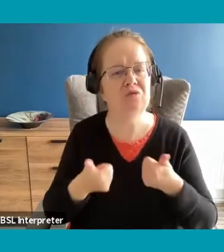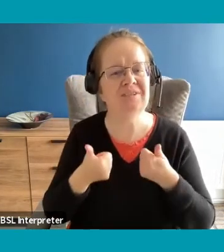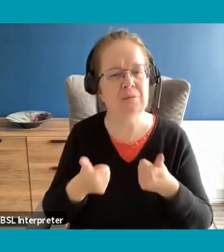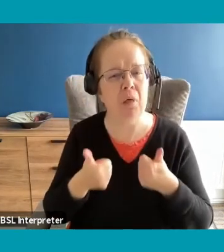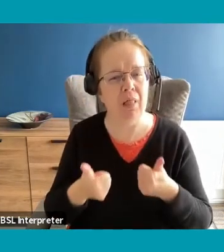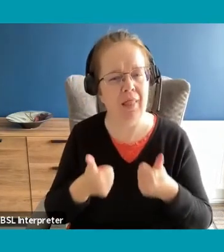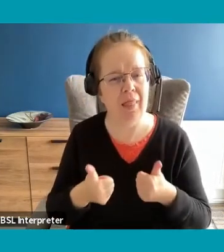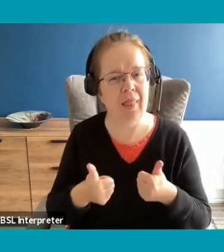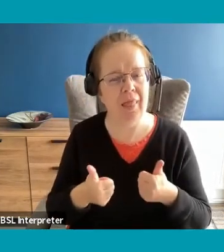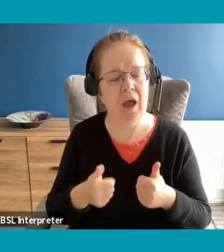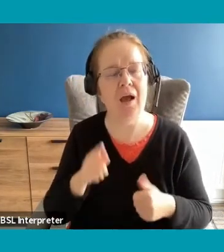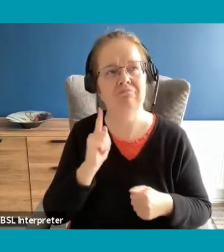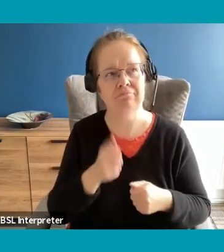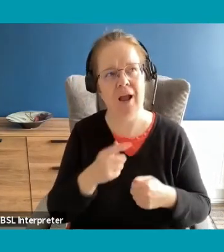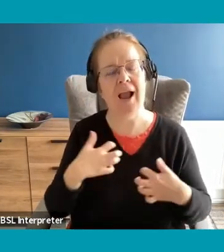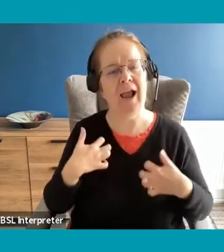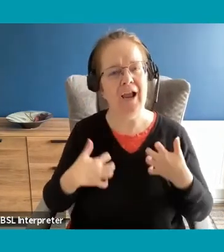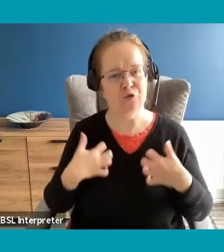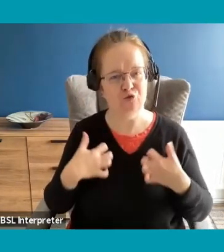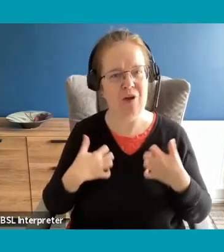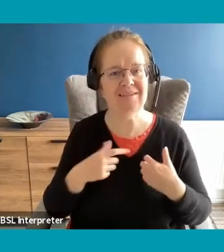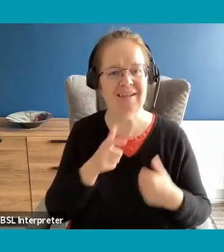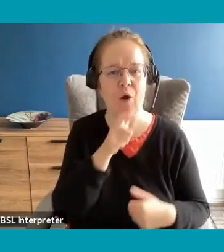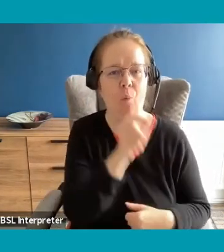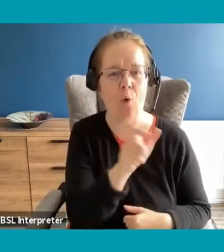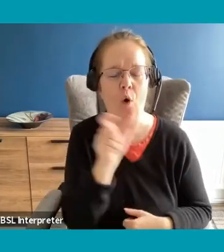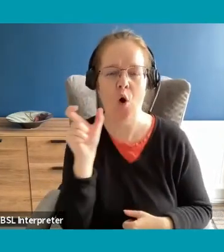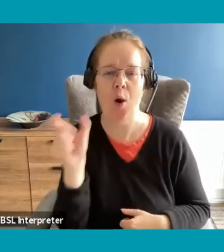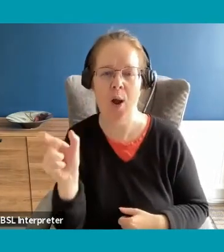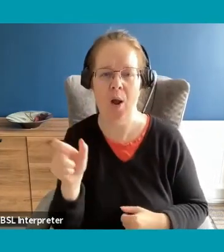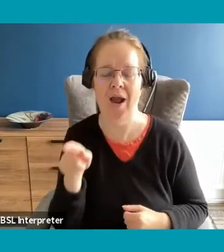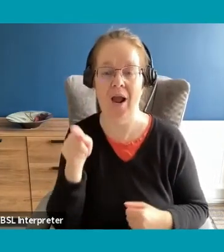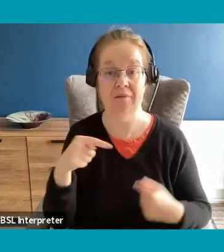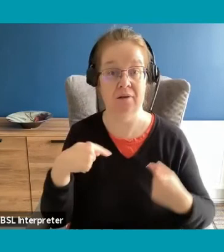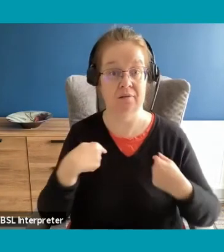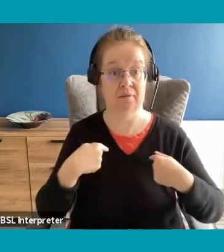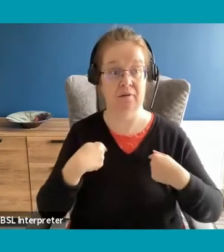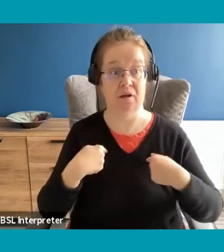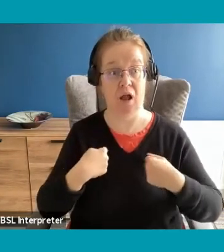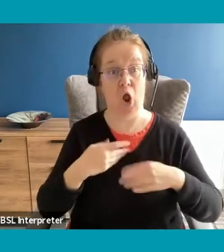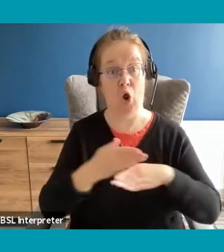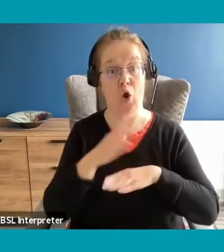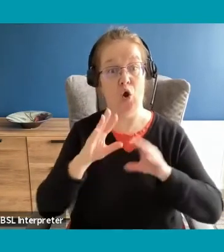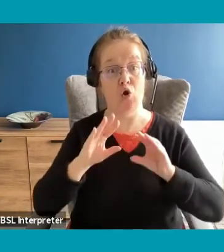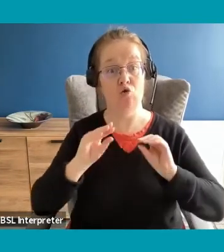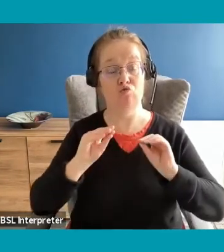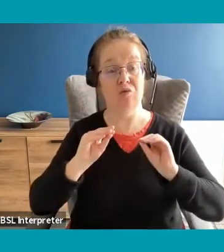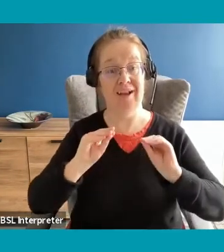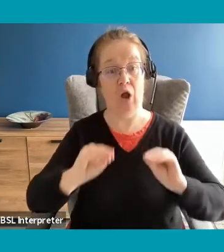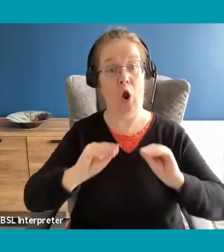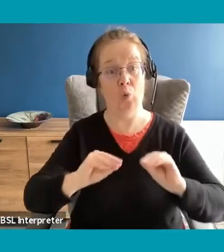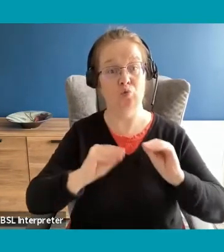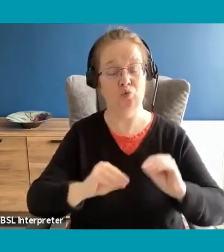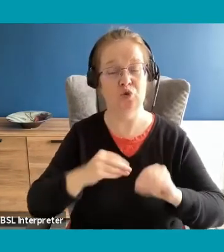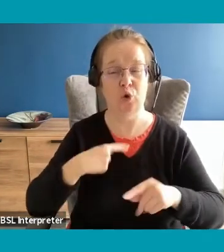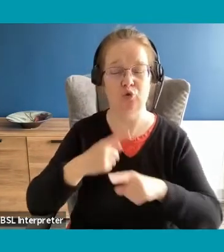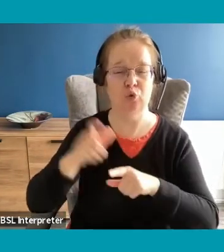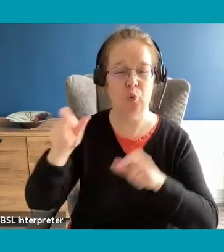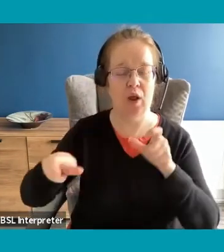It's really interesting because, you know, as a careers coach when we speak to candidates. What are the things that you're looking for from an employer?